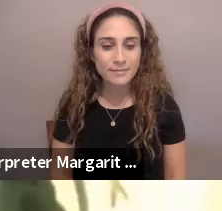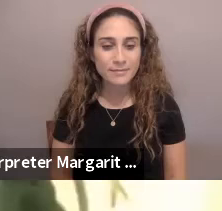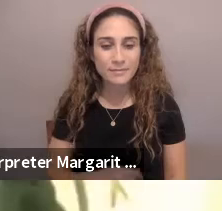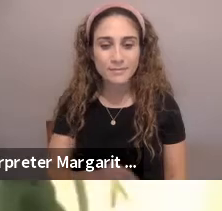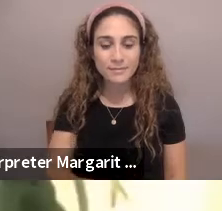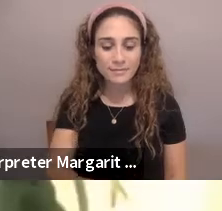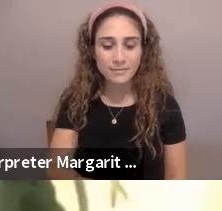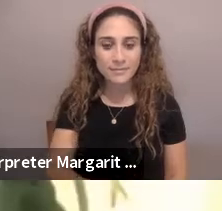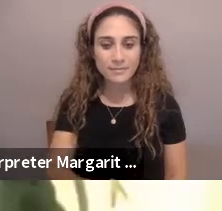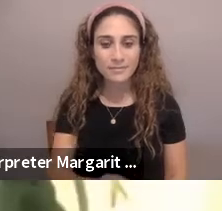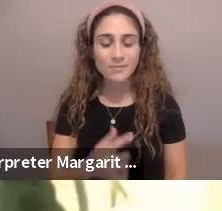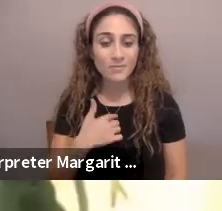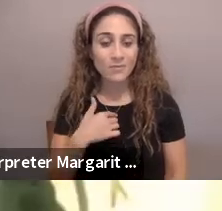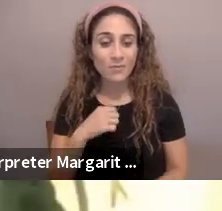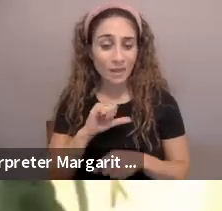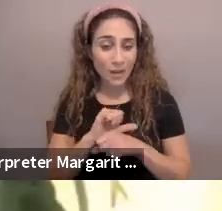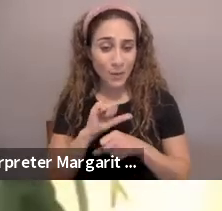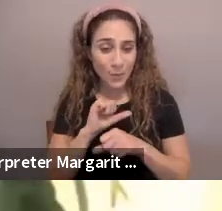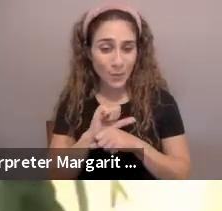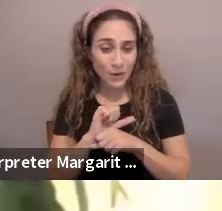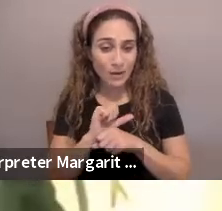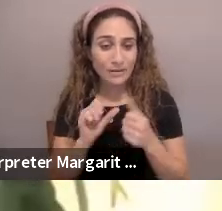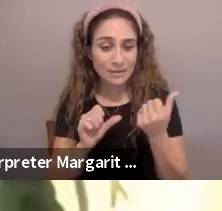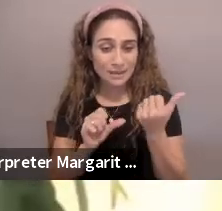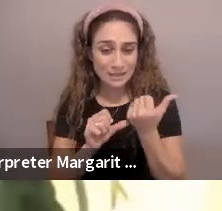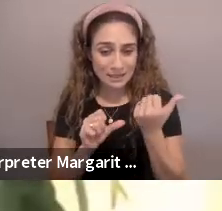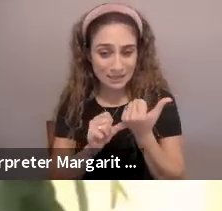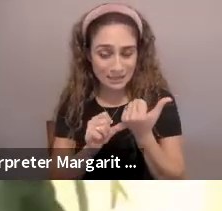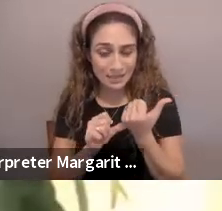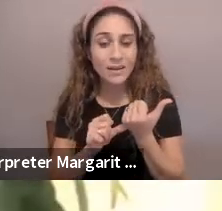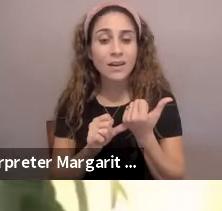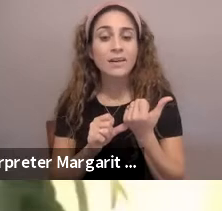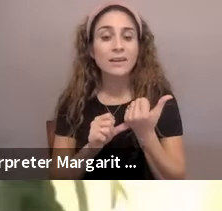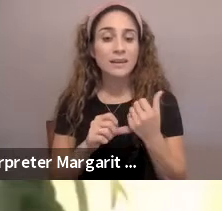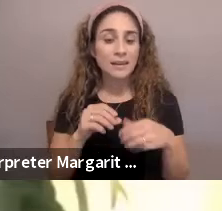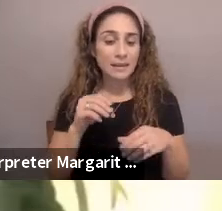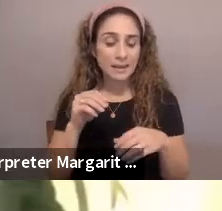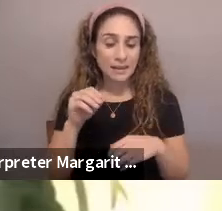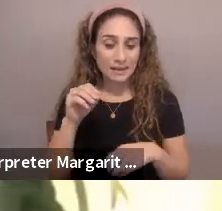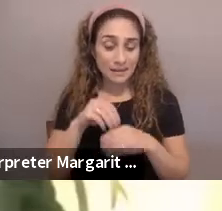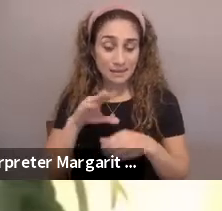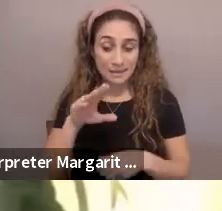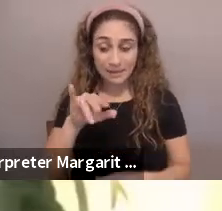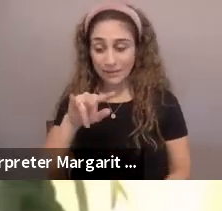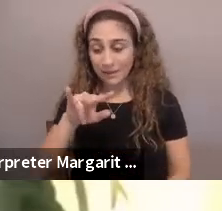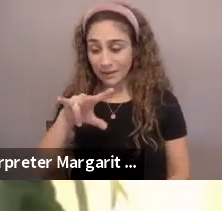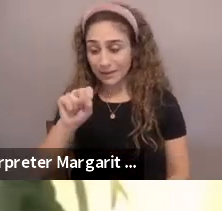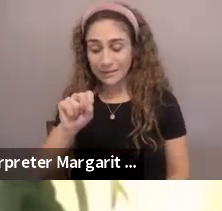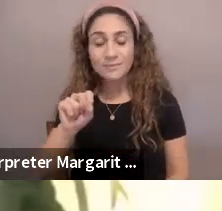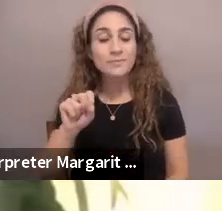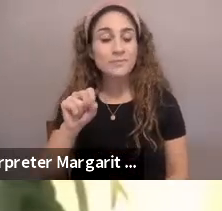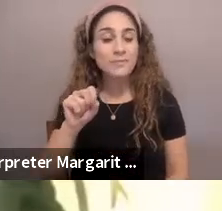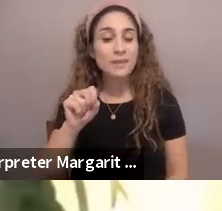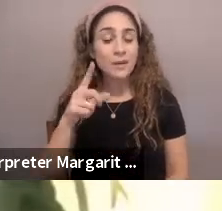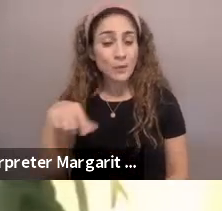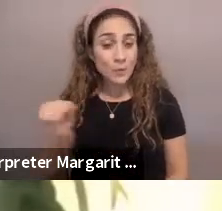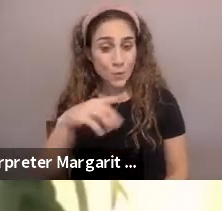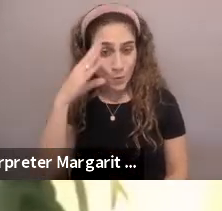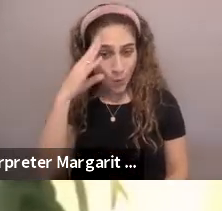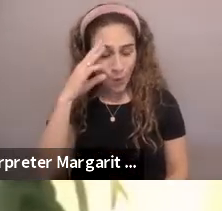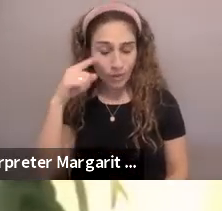I'm working as a pretty good system for our civics and vessel departments as all of you know this has been a leaf eco in challenging time